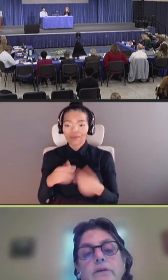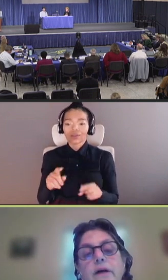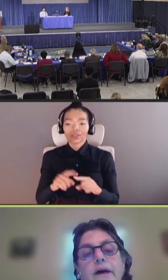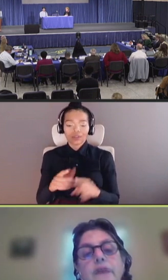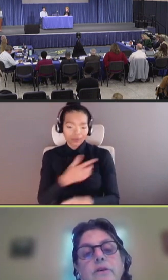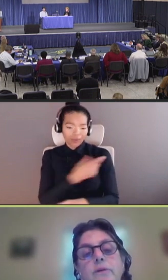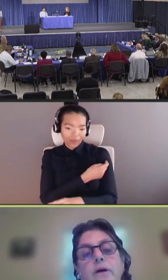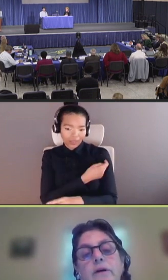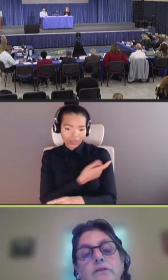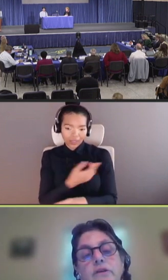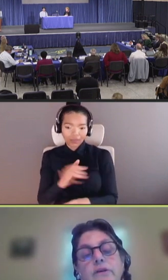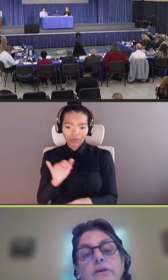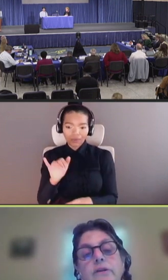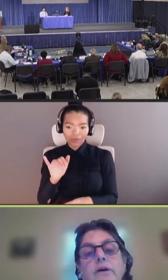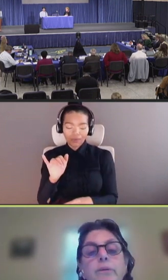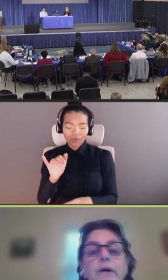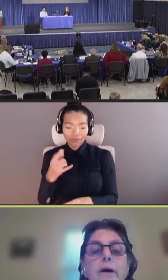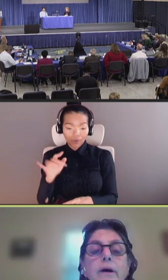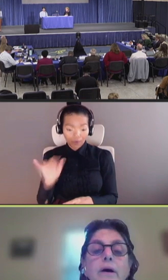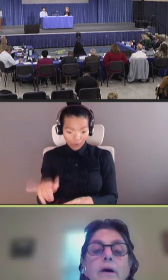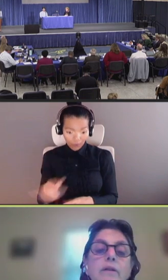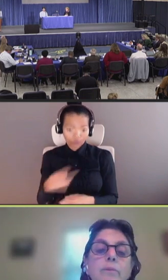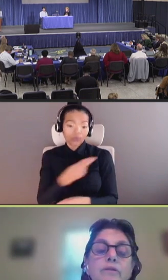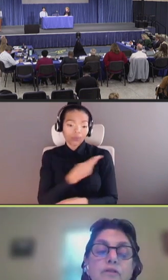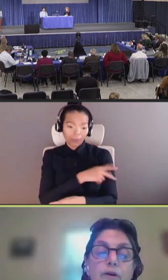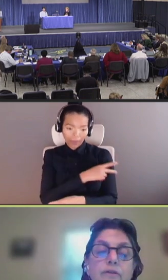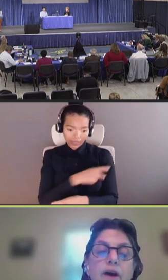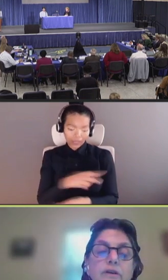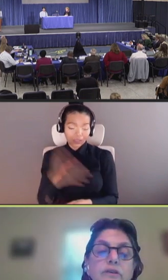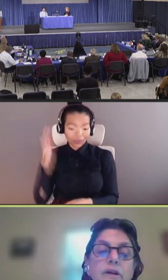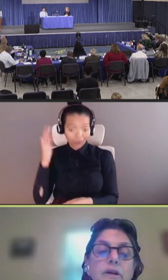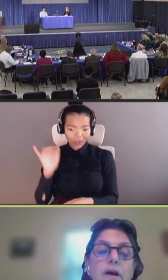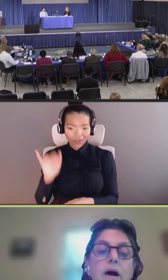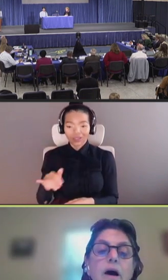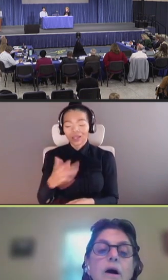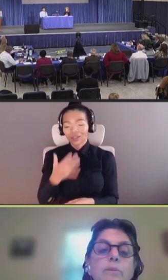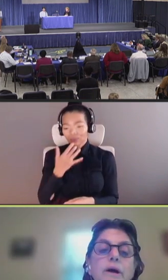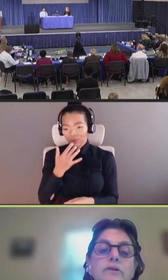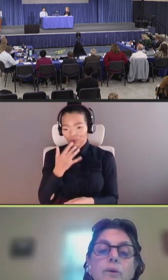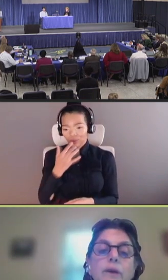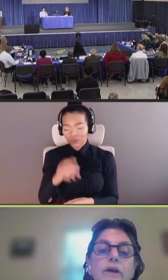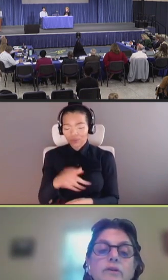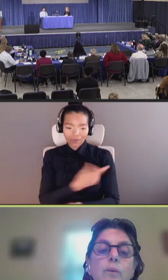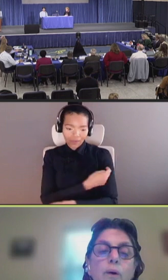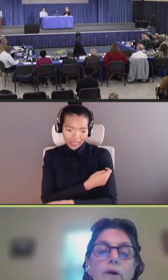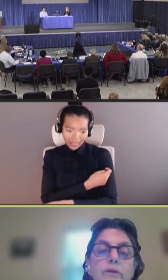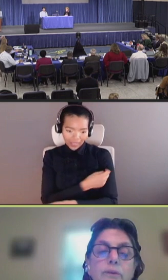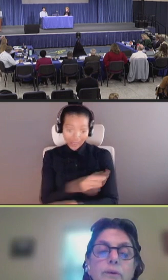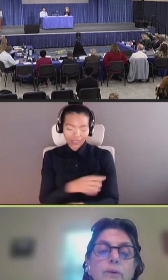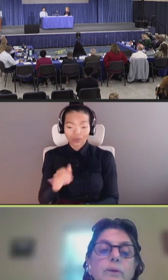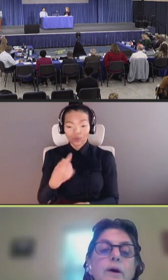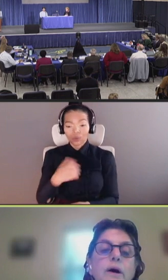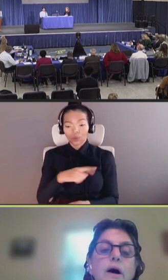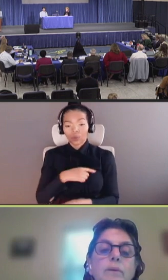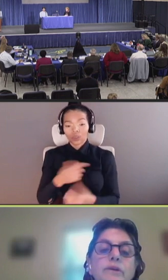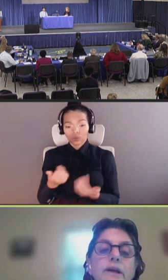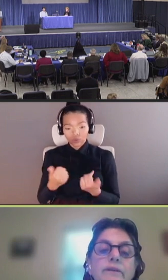that is considered the preferred vaccine. And so, we had to work through to get that